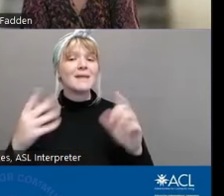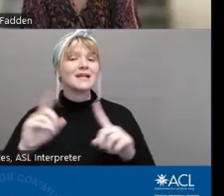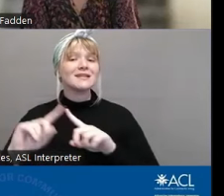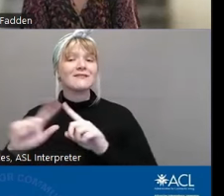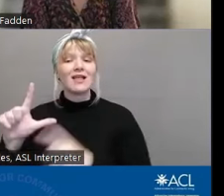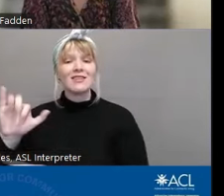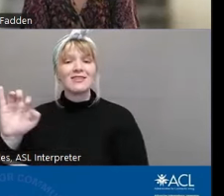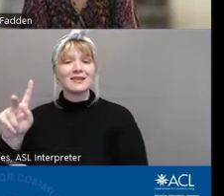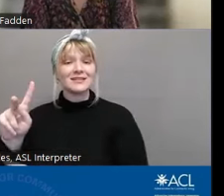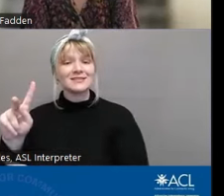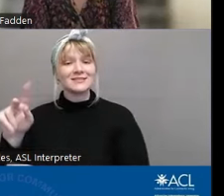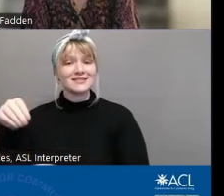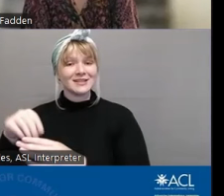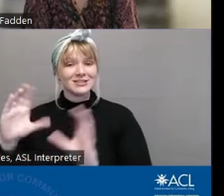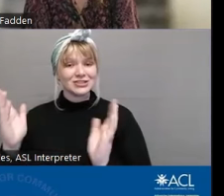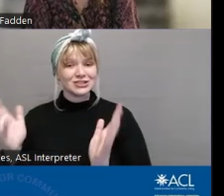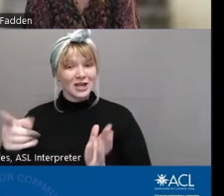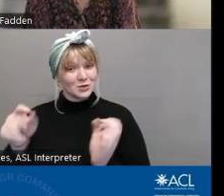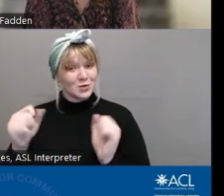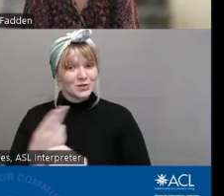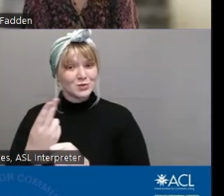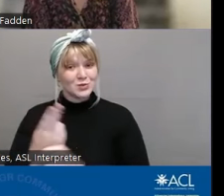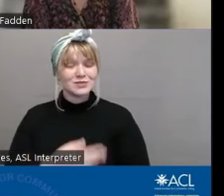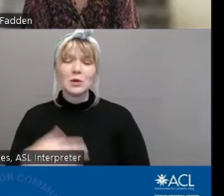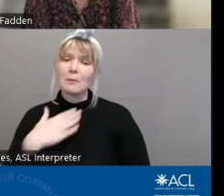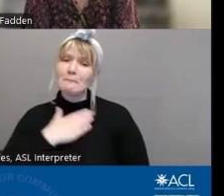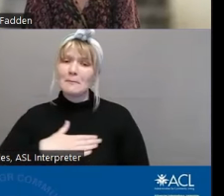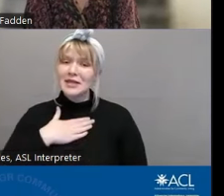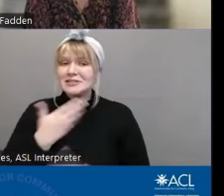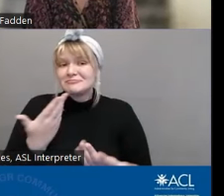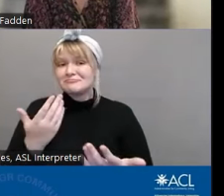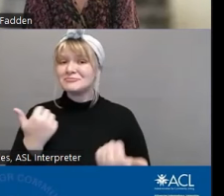So, consider having your phone handy. Next slide.